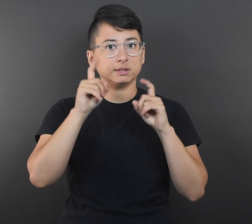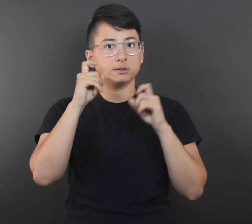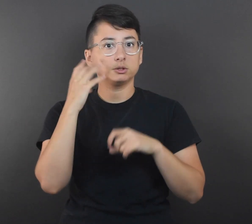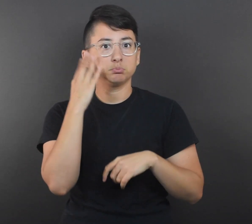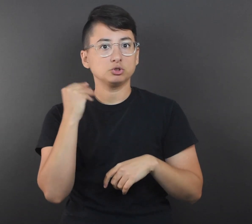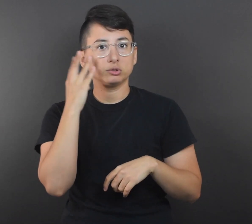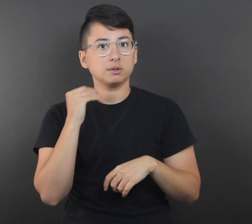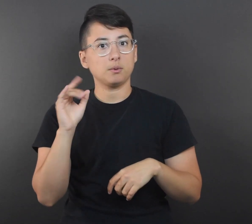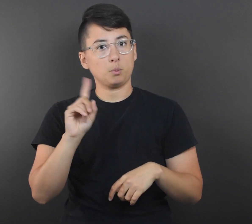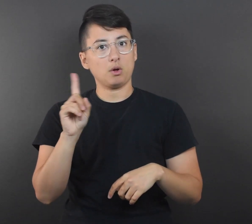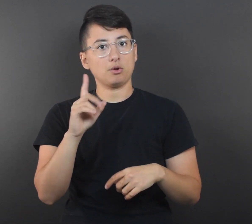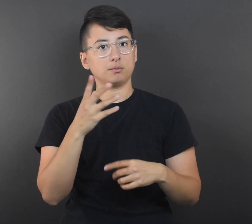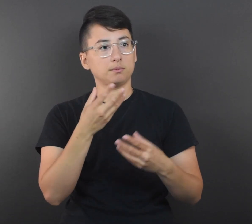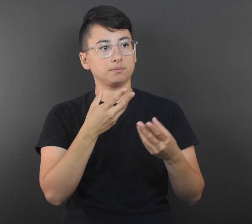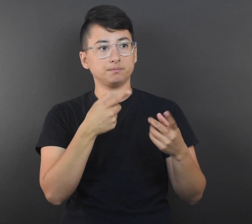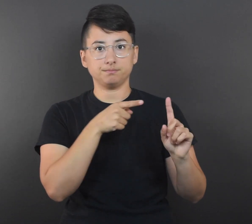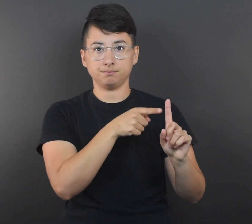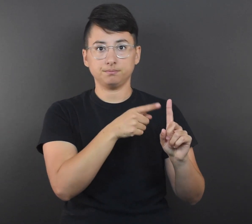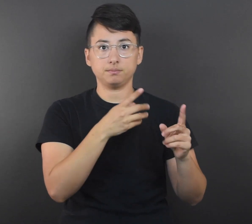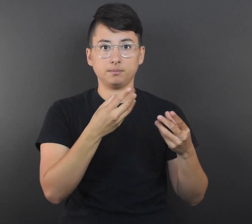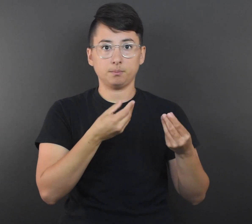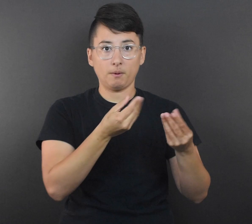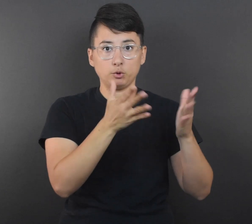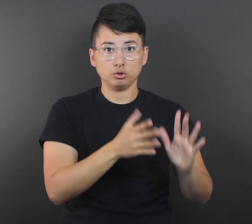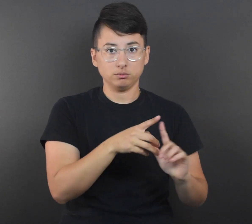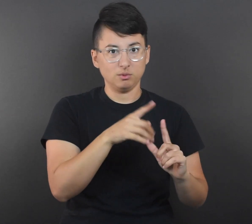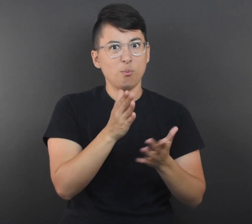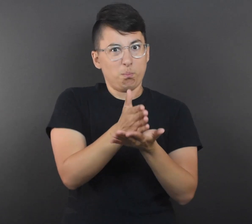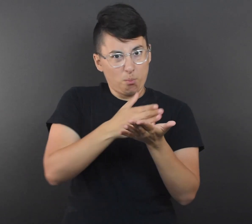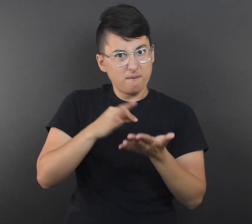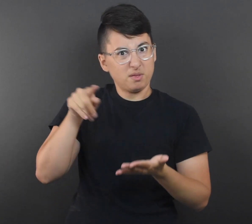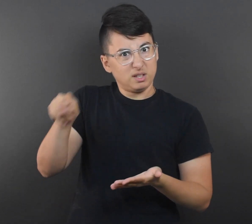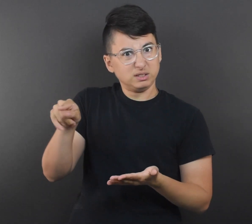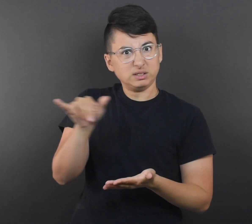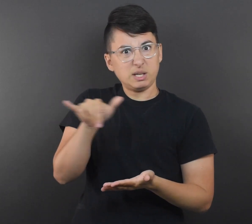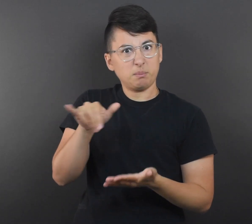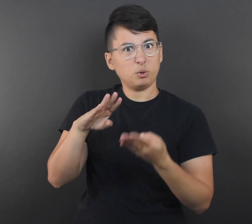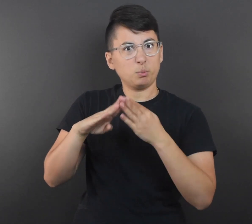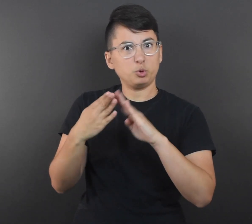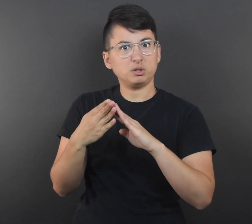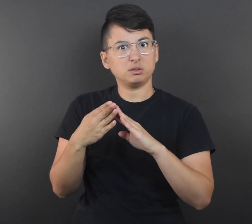offering a testing experience where providers were members of the community.